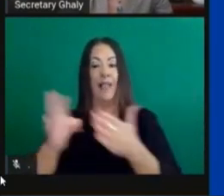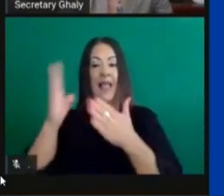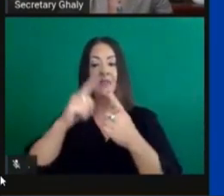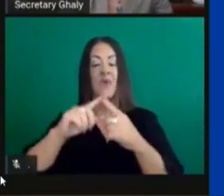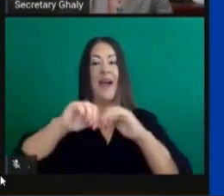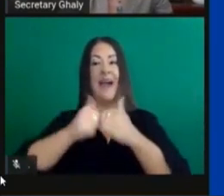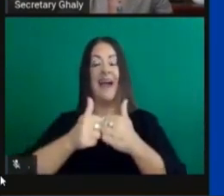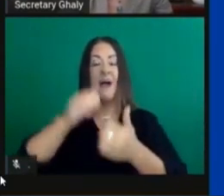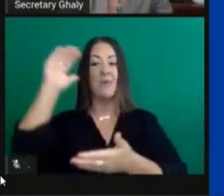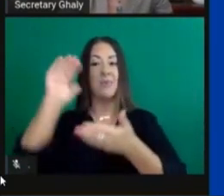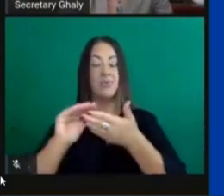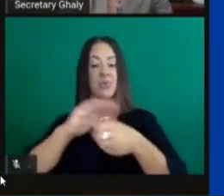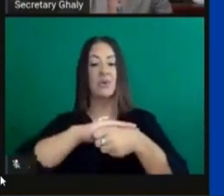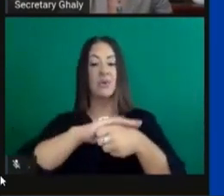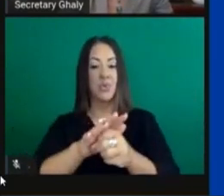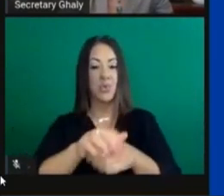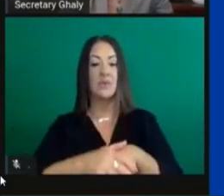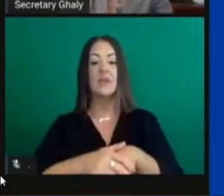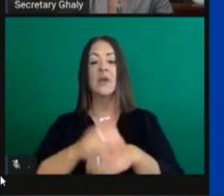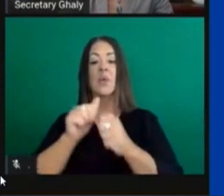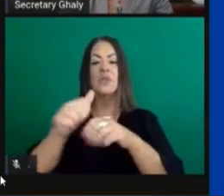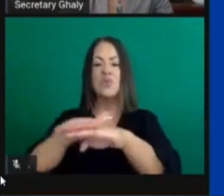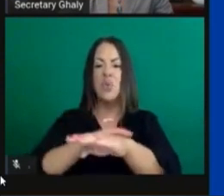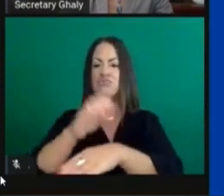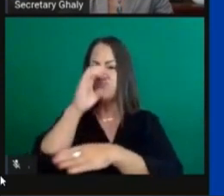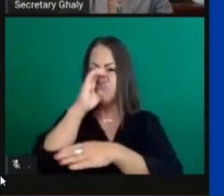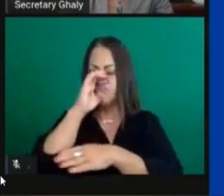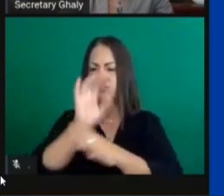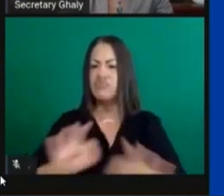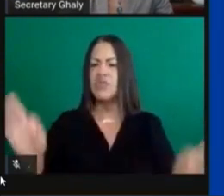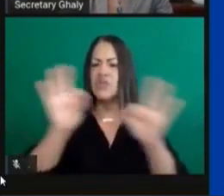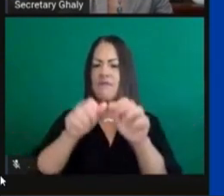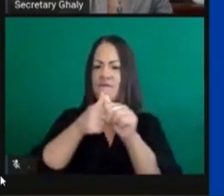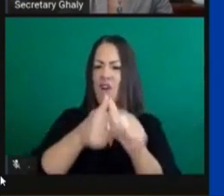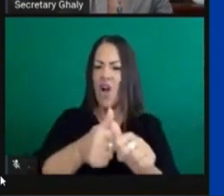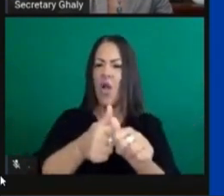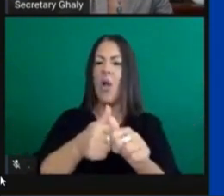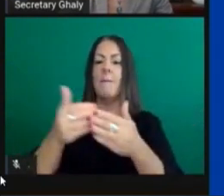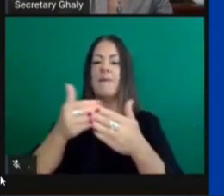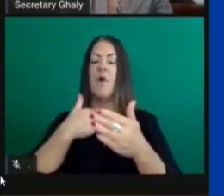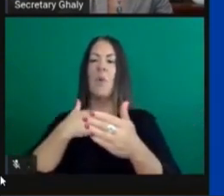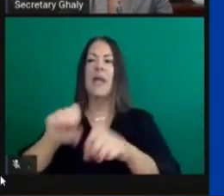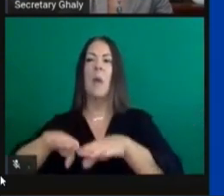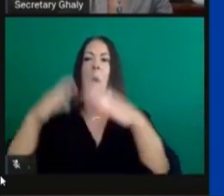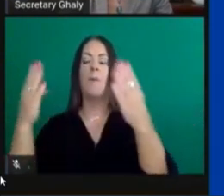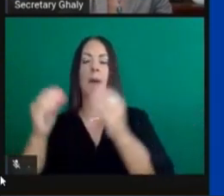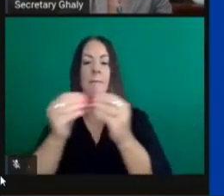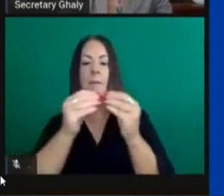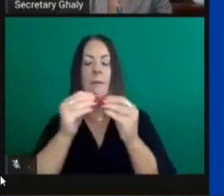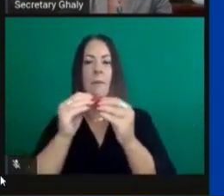GIVEN THIS, COME HAS ISSUED UPDATED GUIDANCE. AND RECOMMEND ALL POPULATION TIERS EQUALLY.